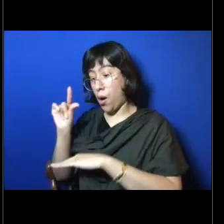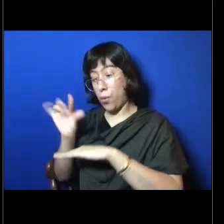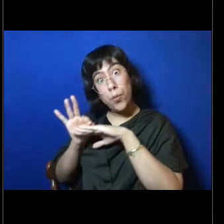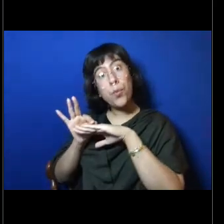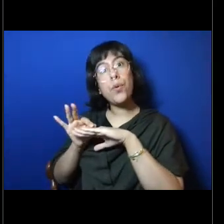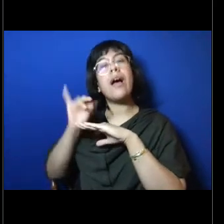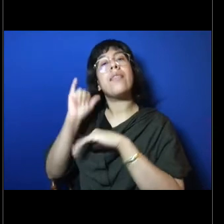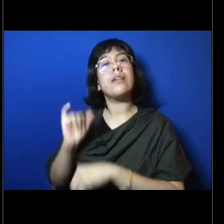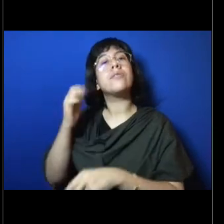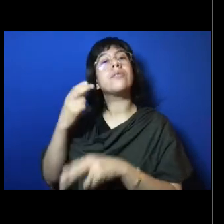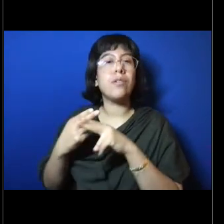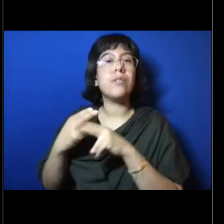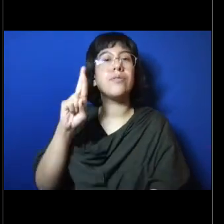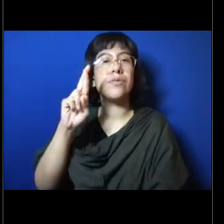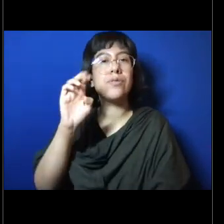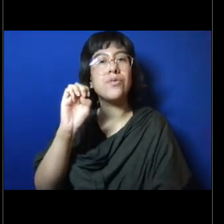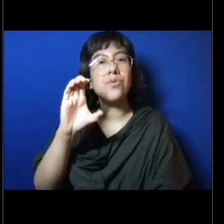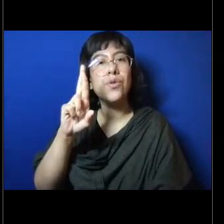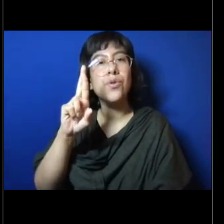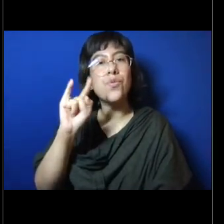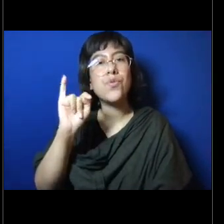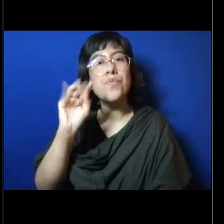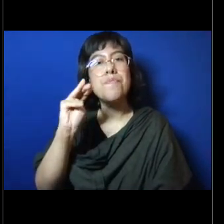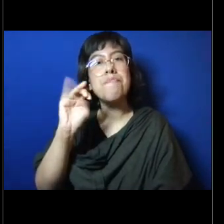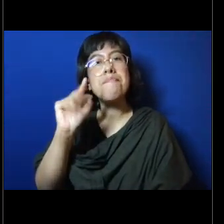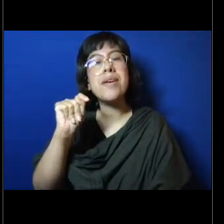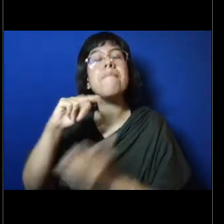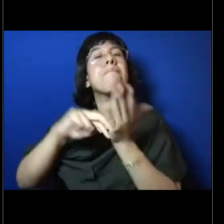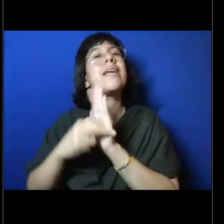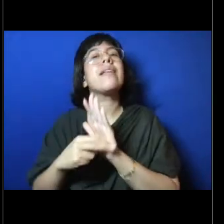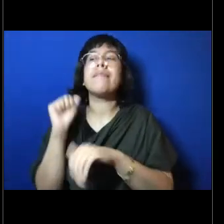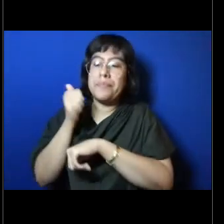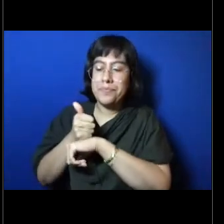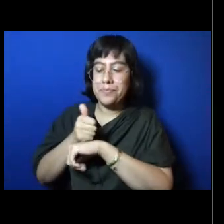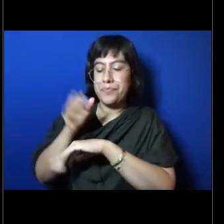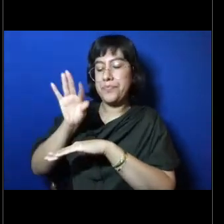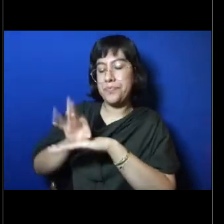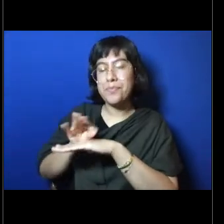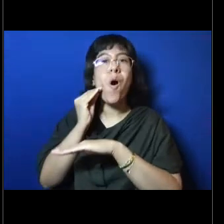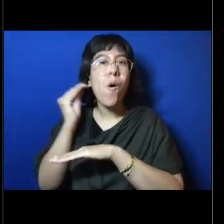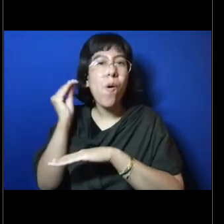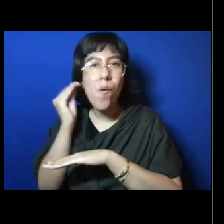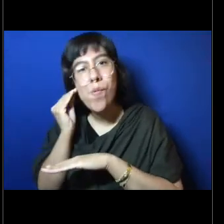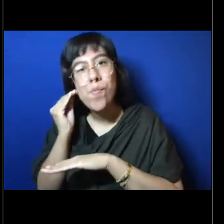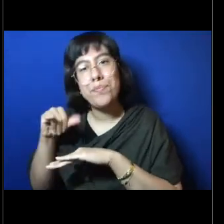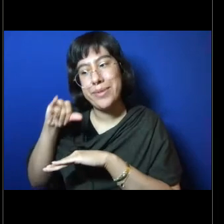So they're basically making a home for themselves on the bottom. And so we refer to that as recruitment.